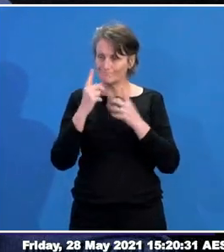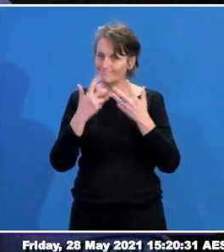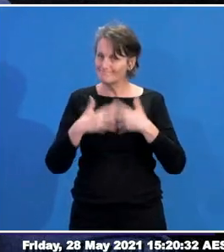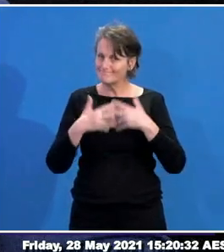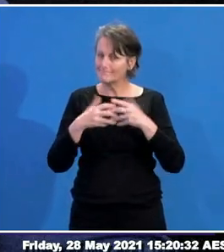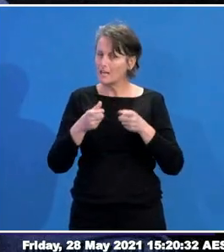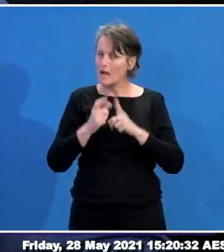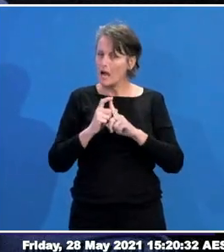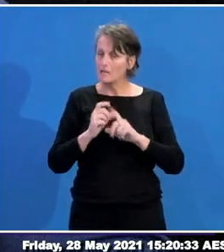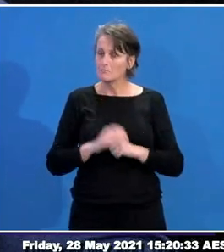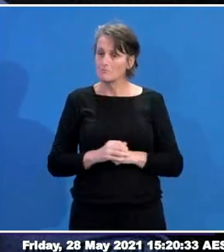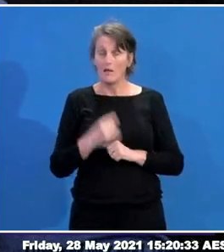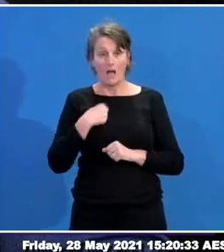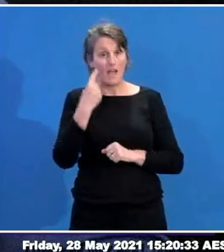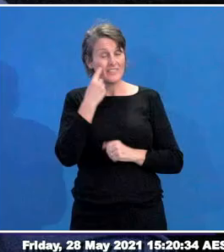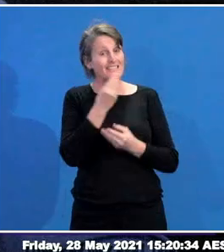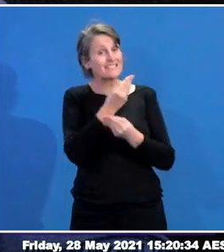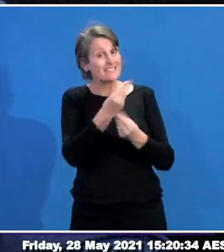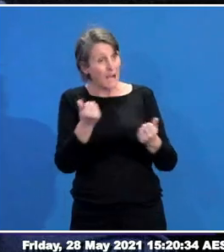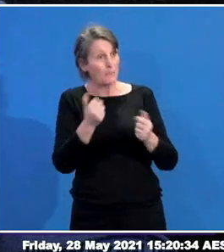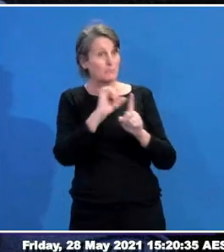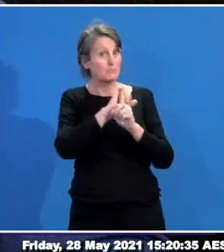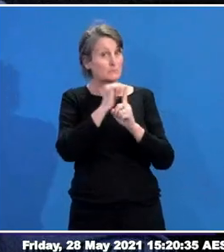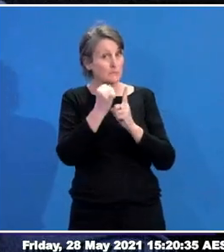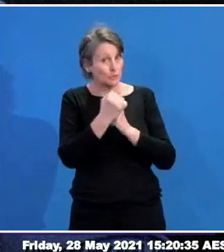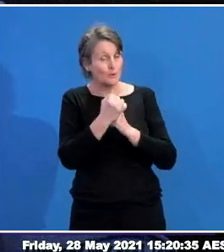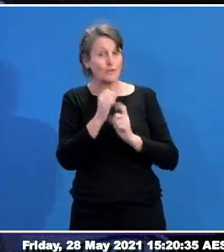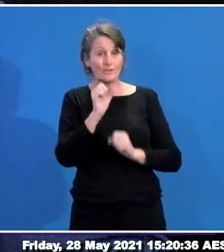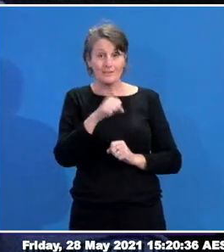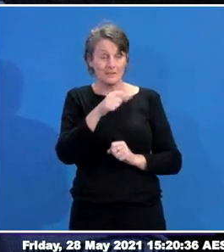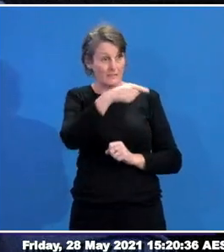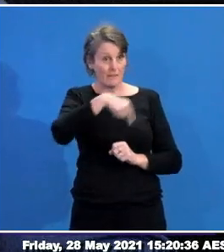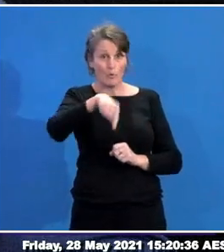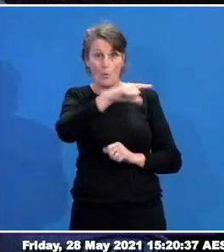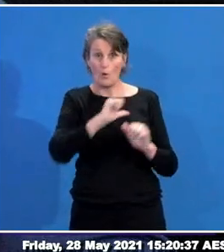I think there are circumstances probably where there is agreement between people